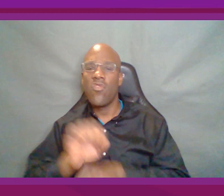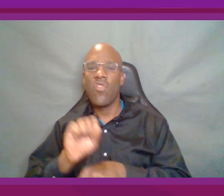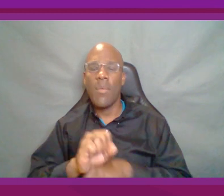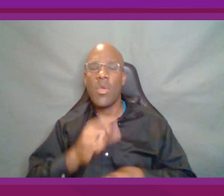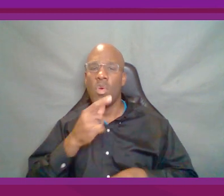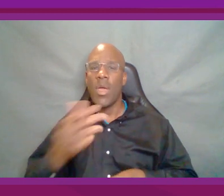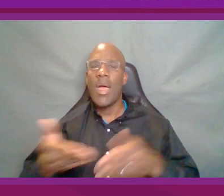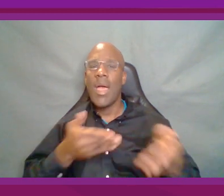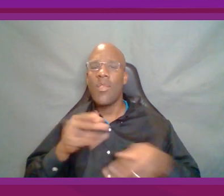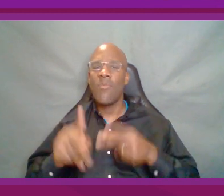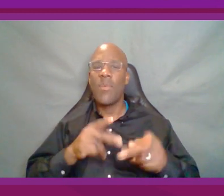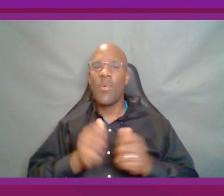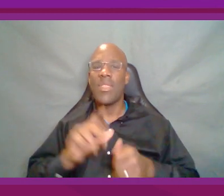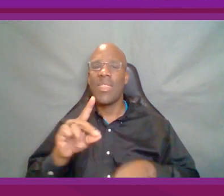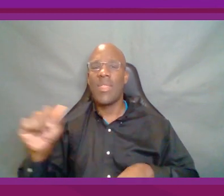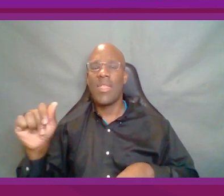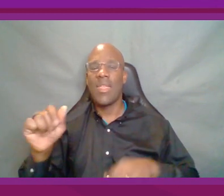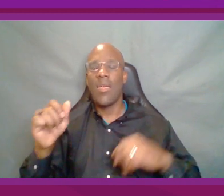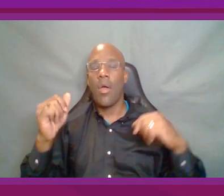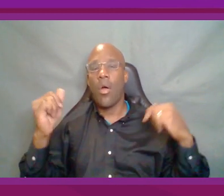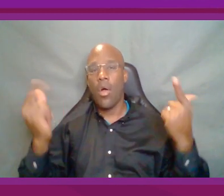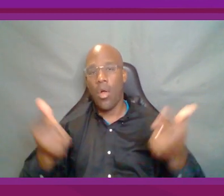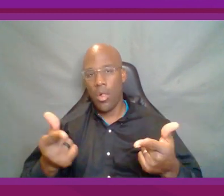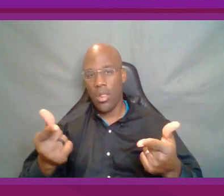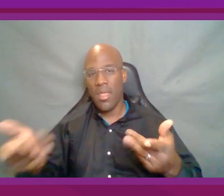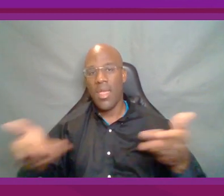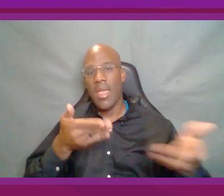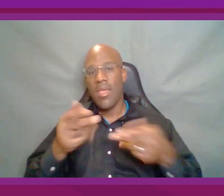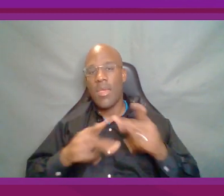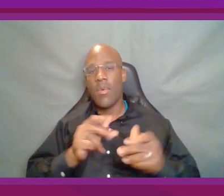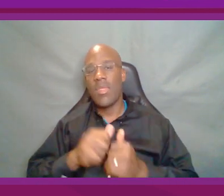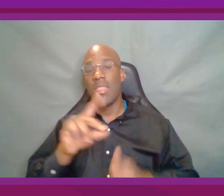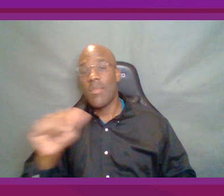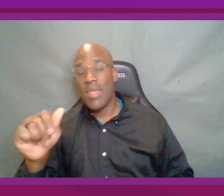get that, who hires people with disabilities? Everyone hires people with disabilities when